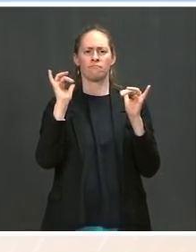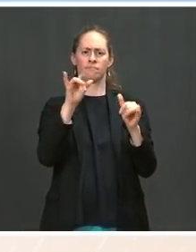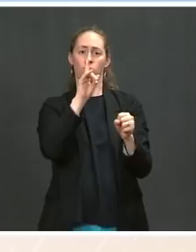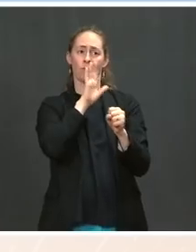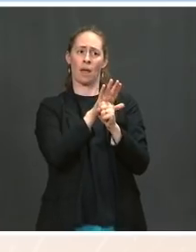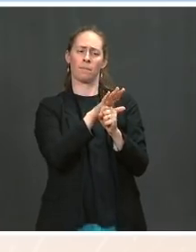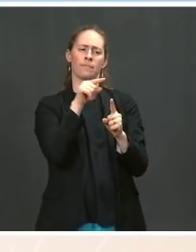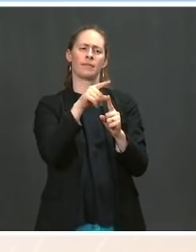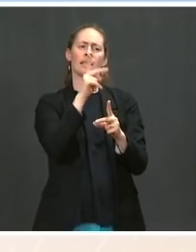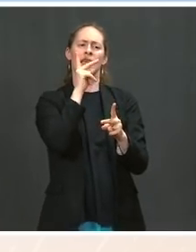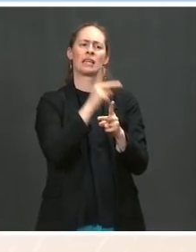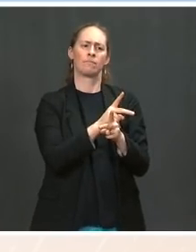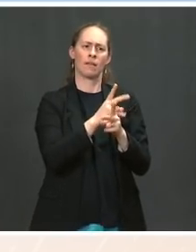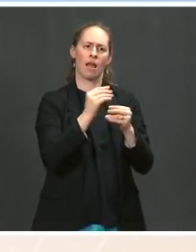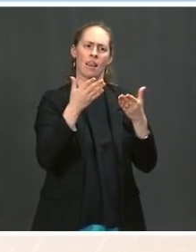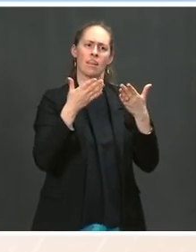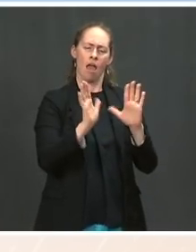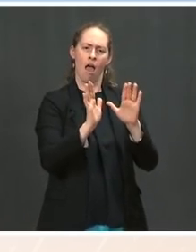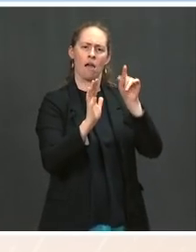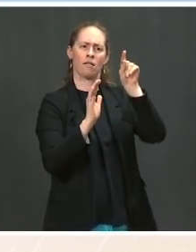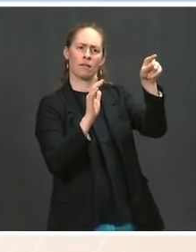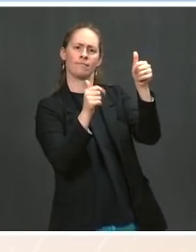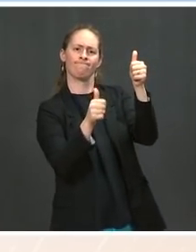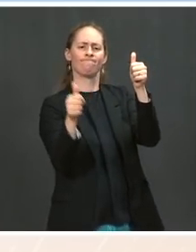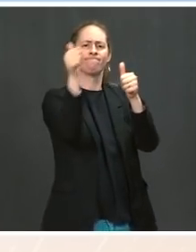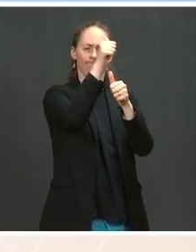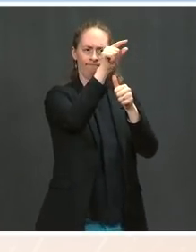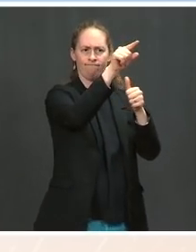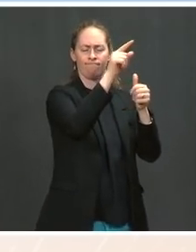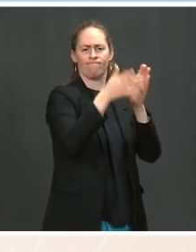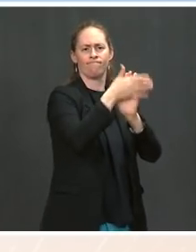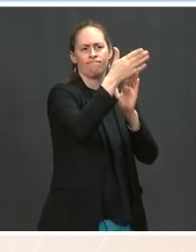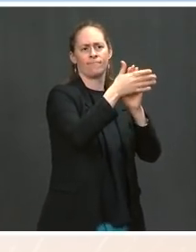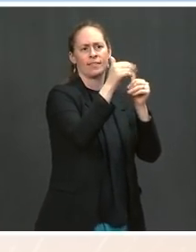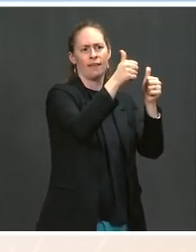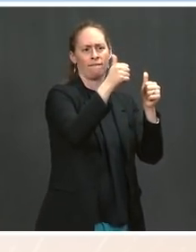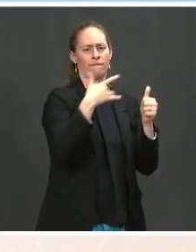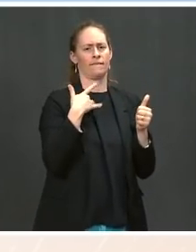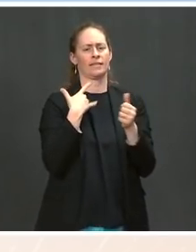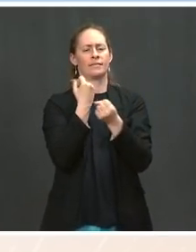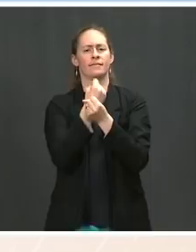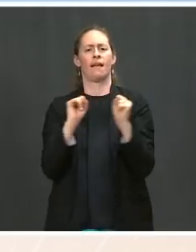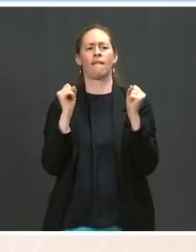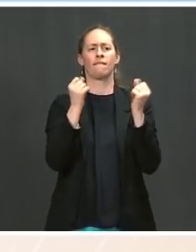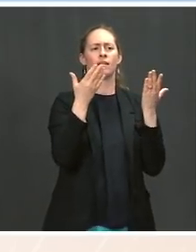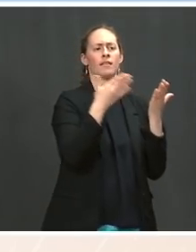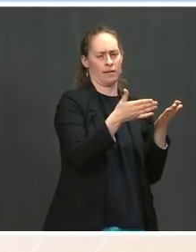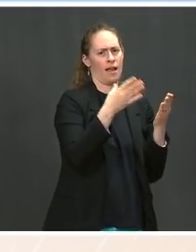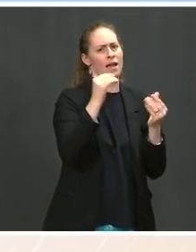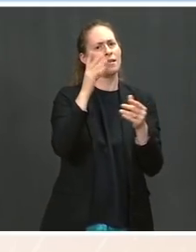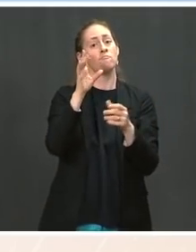to gain a stronghold or a safe haven in Afghanistan; to remain committed to some of the progress that we have seen.